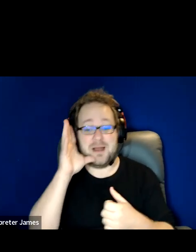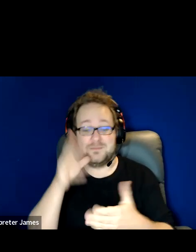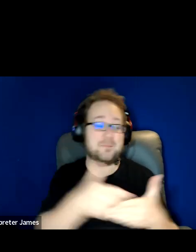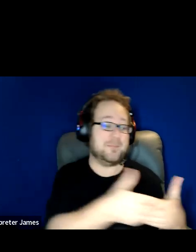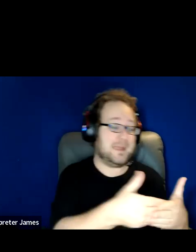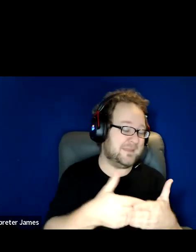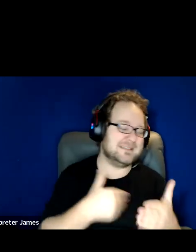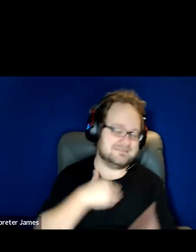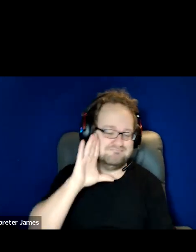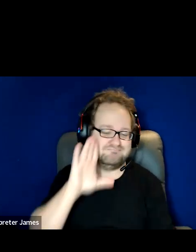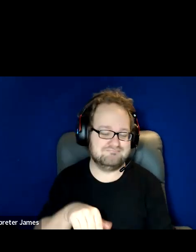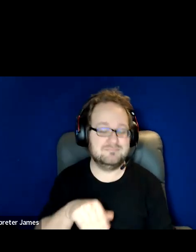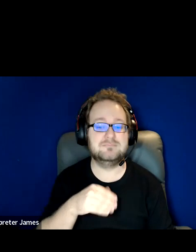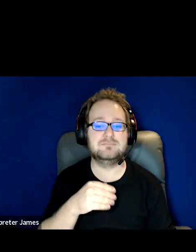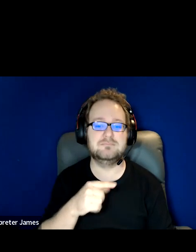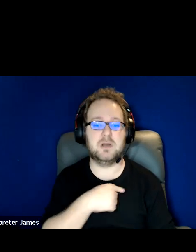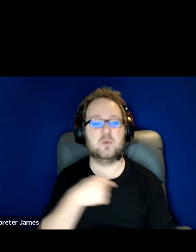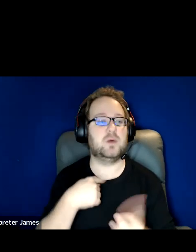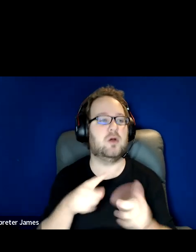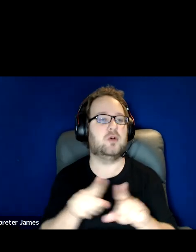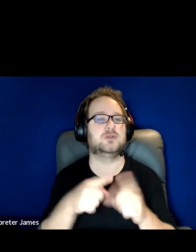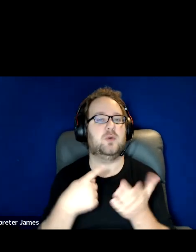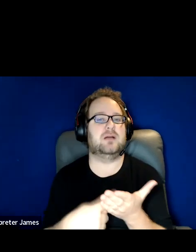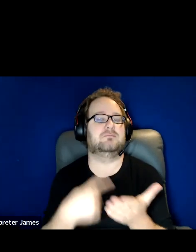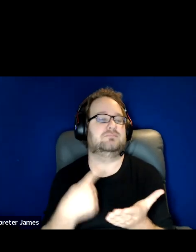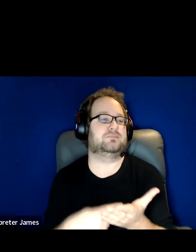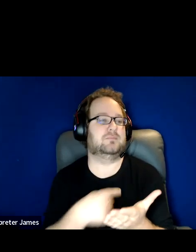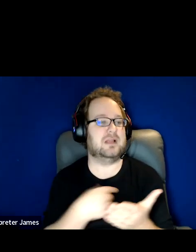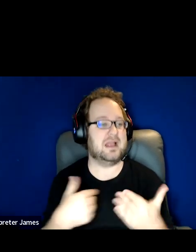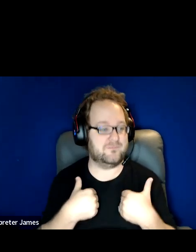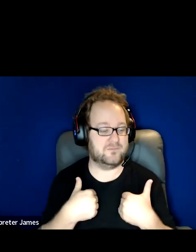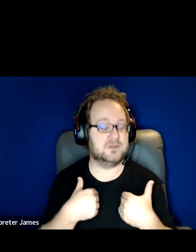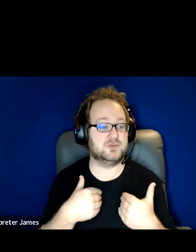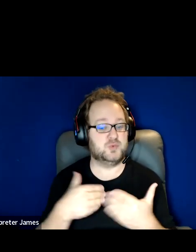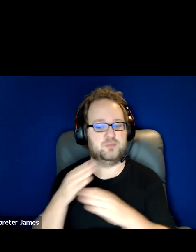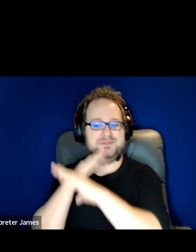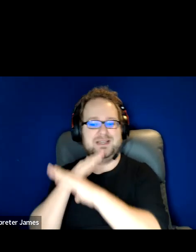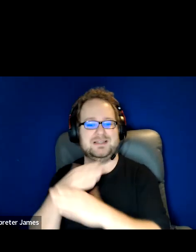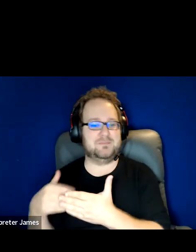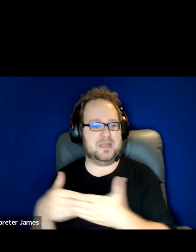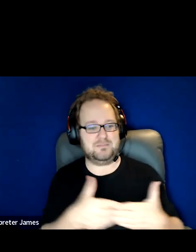I do want to mention because we also have an incredible tool to protect babies from severe RSV illness this year